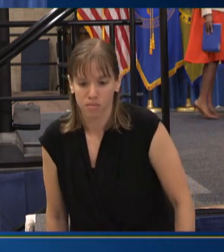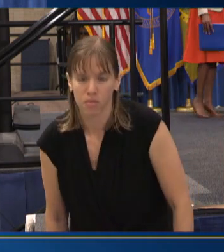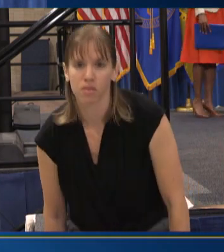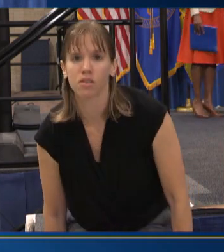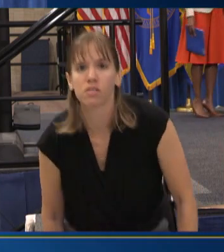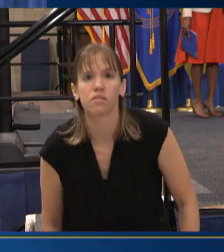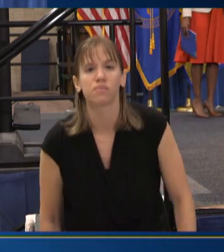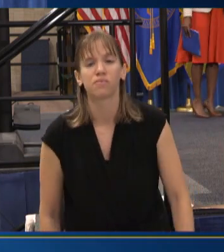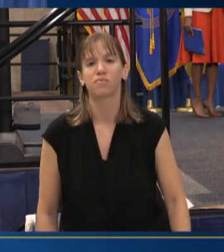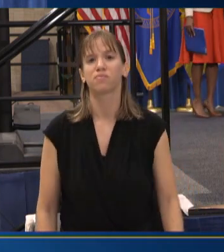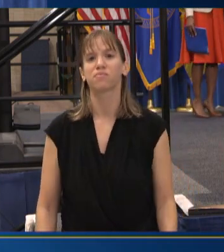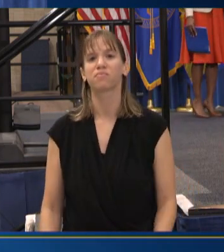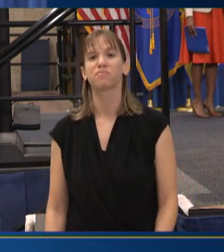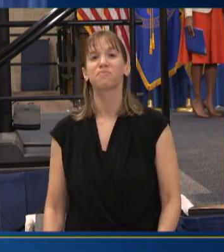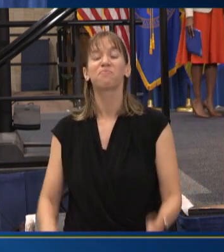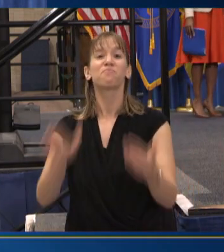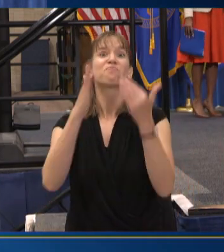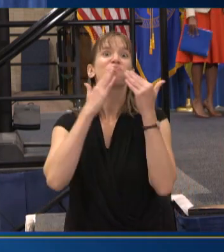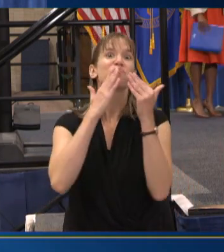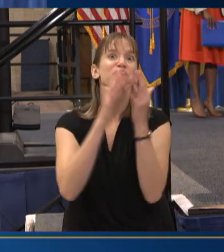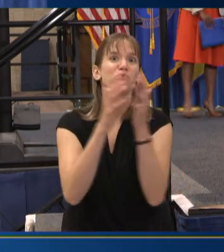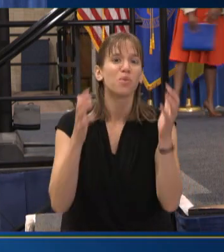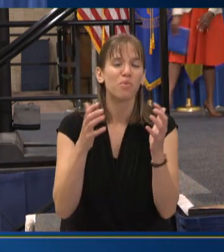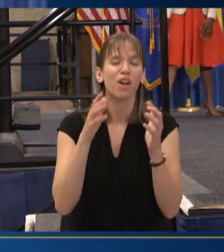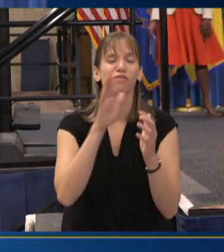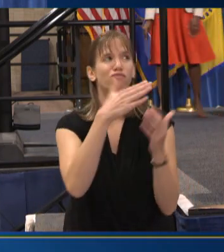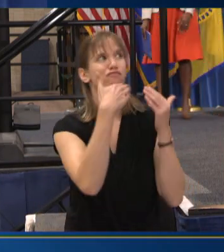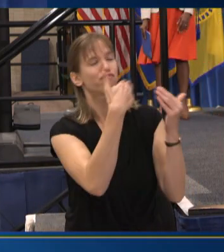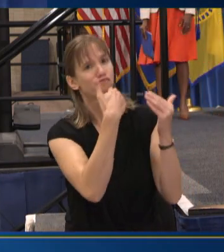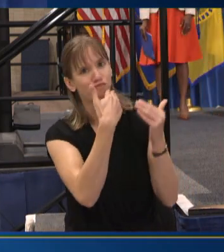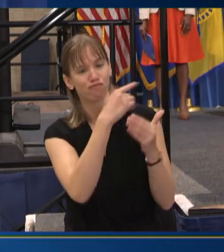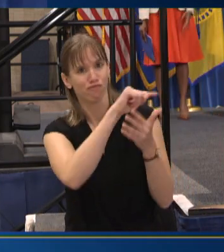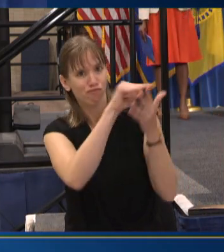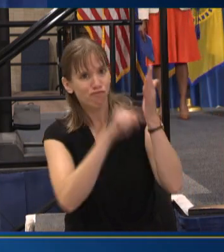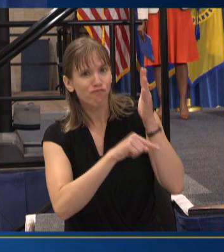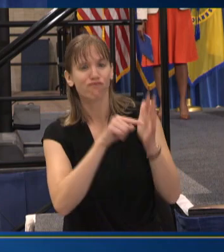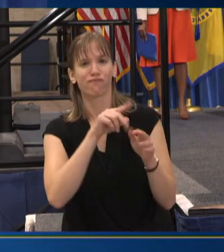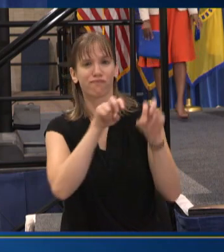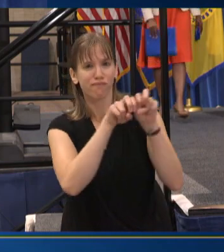Thank you so much, Assistant Secretaries Levine and Contreras and Deputy Assistant Secretary Lynch Smith.